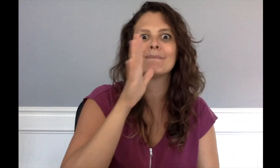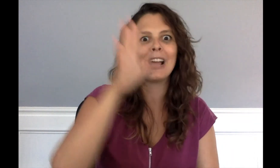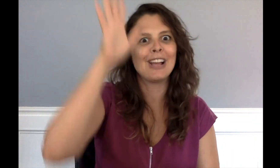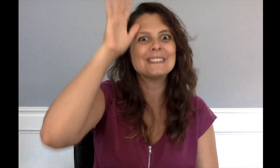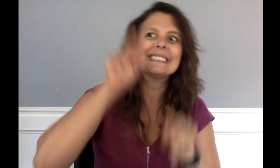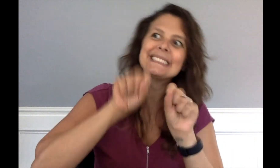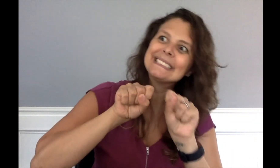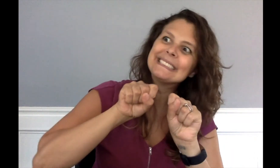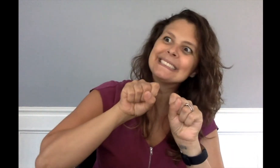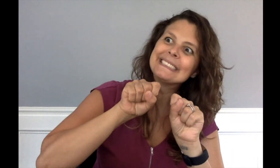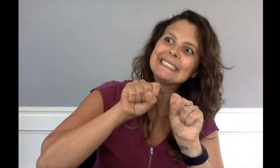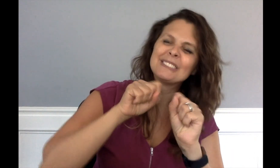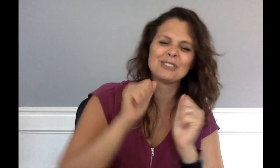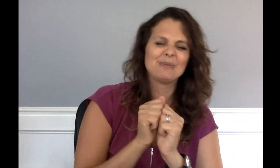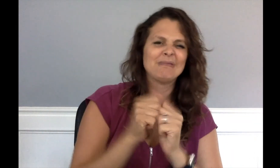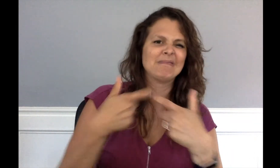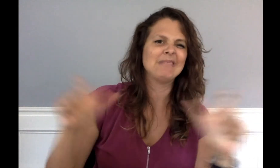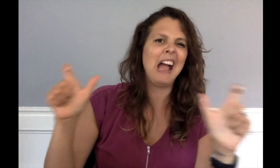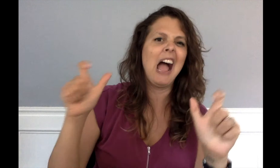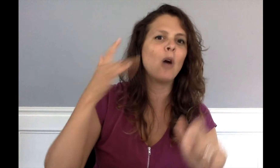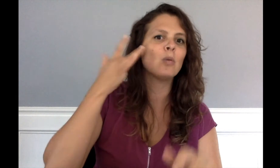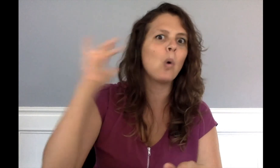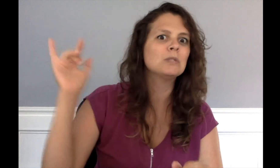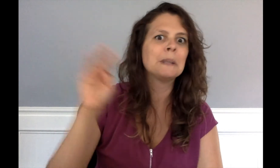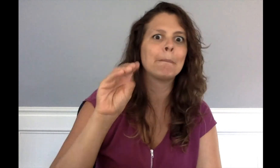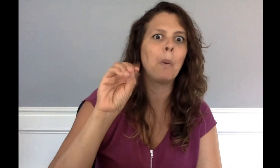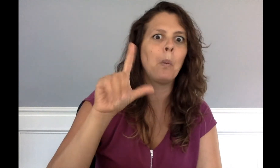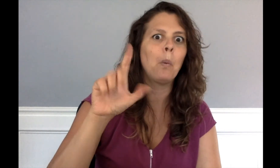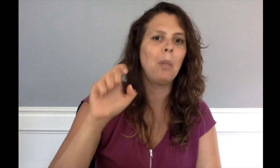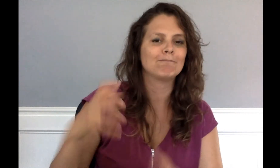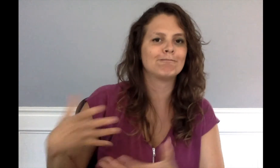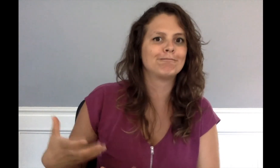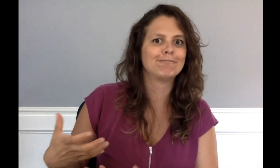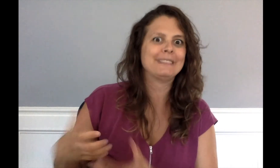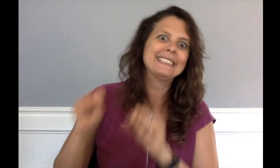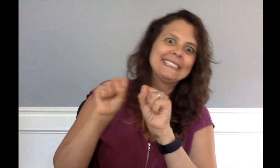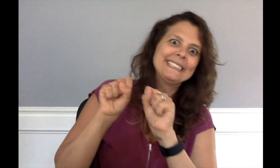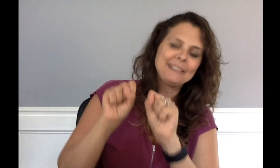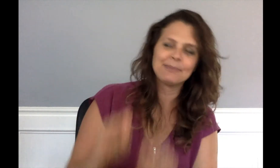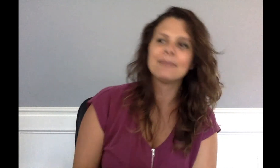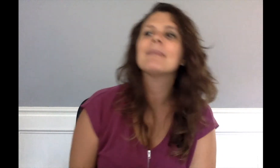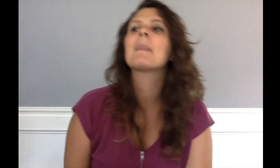blurry photograph of Mr. and Mrs. Tickler next to a giant golden mole.